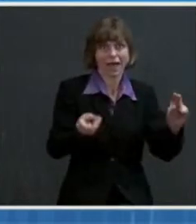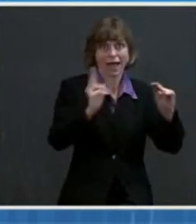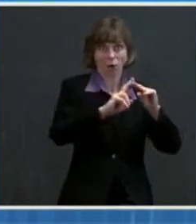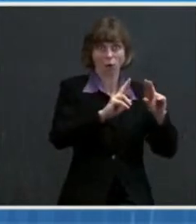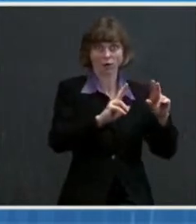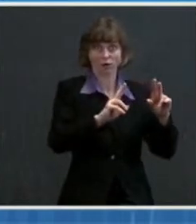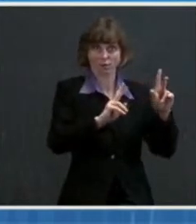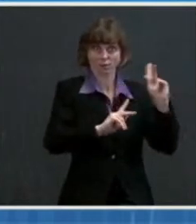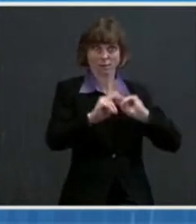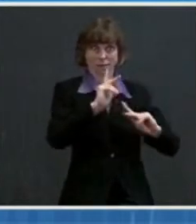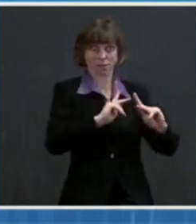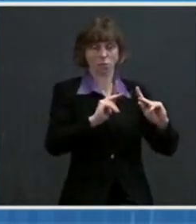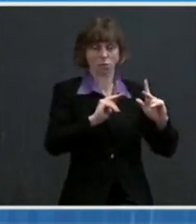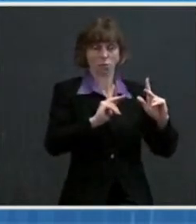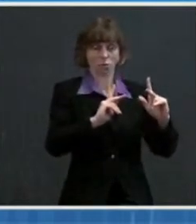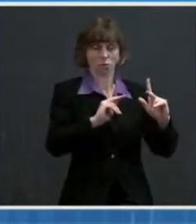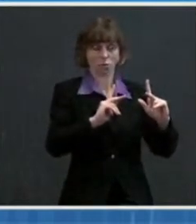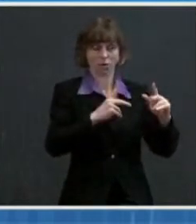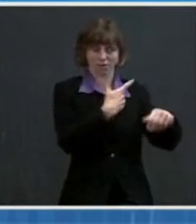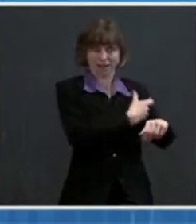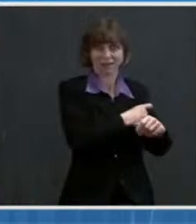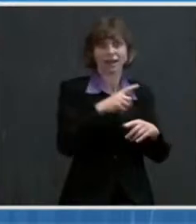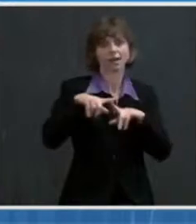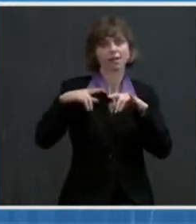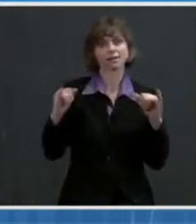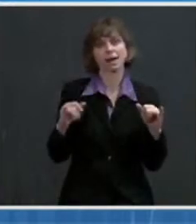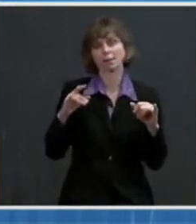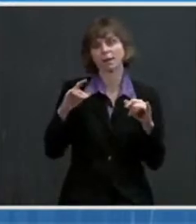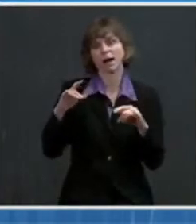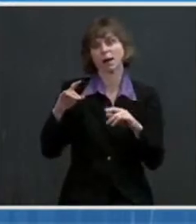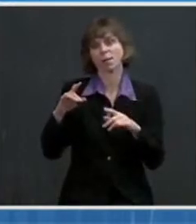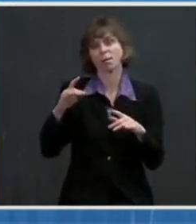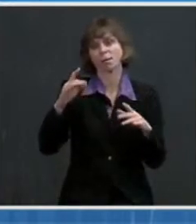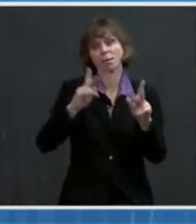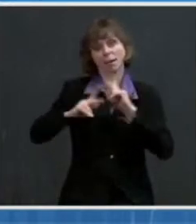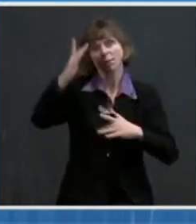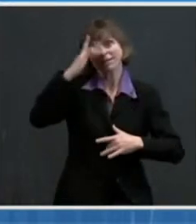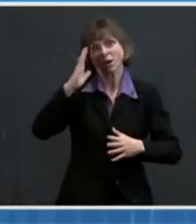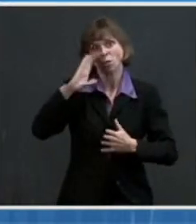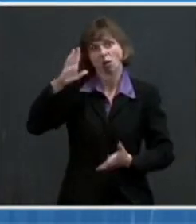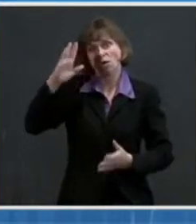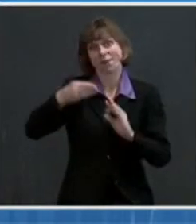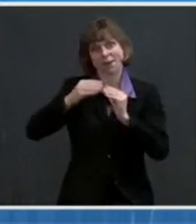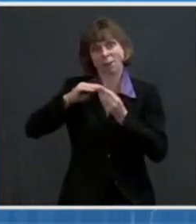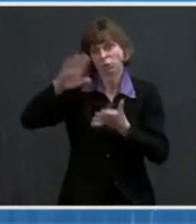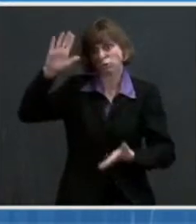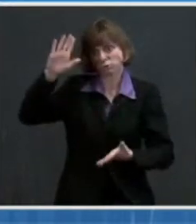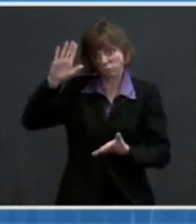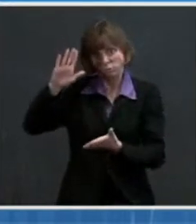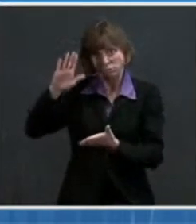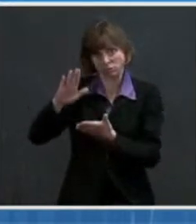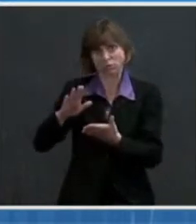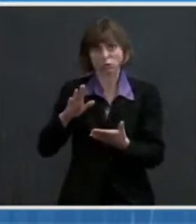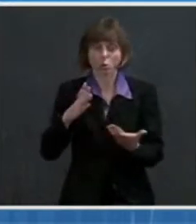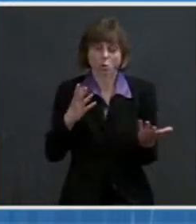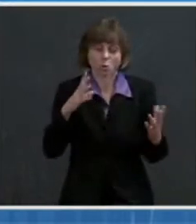VACCINATED AND WE'RE ACTIVELY ON OUR WAY TO DOING THAT AS WELL AS SEE CLASSES DECLINE IN THE